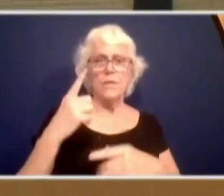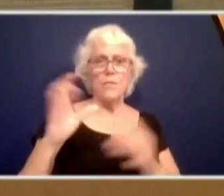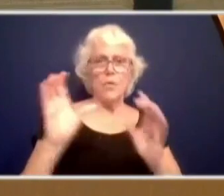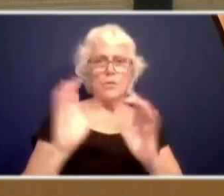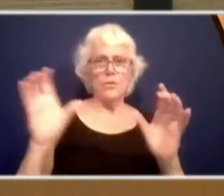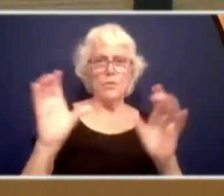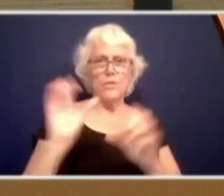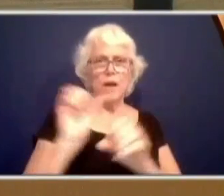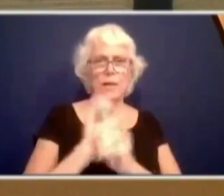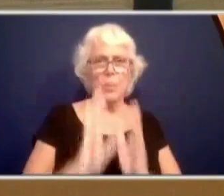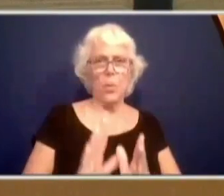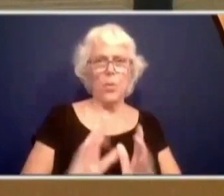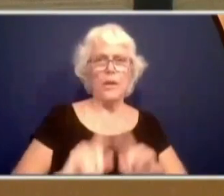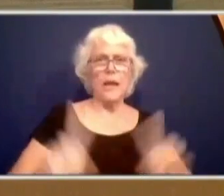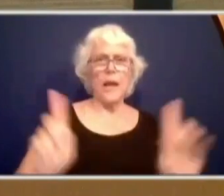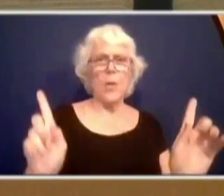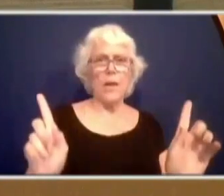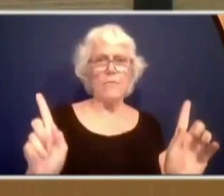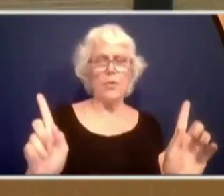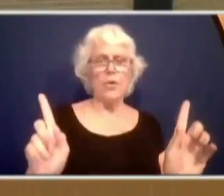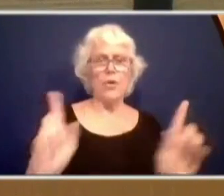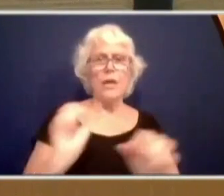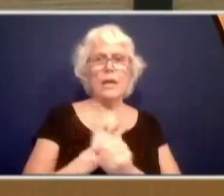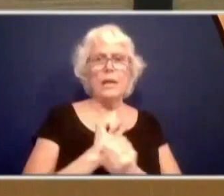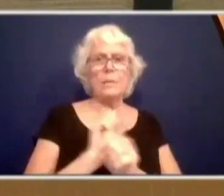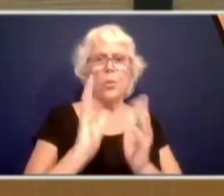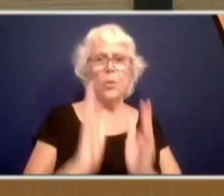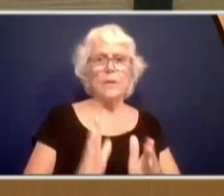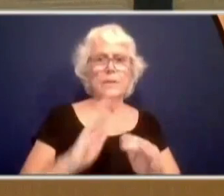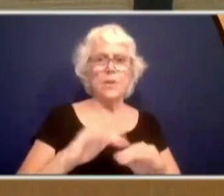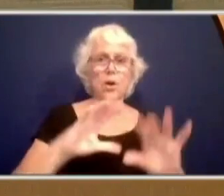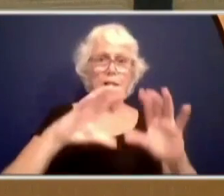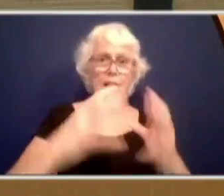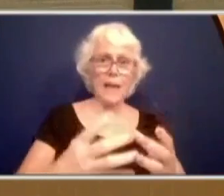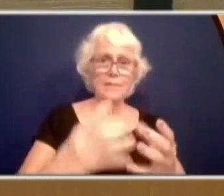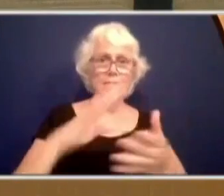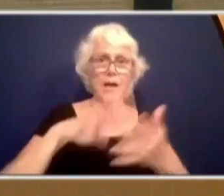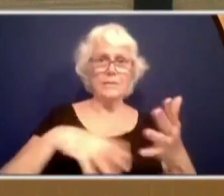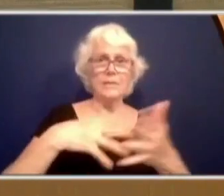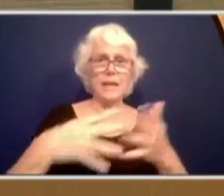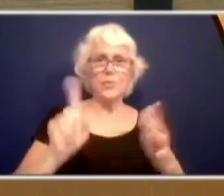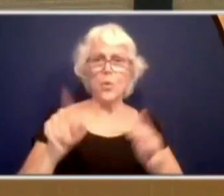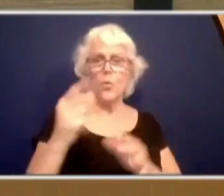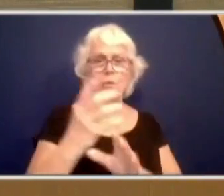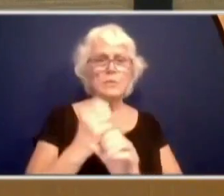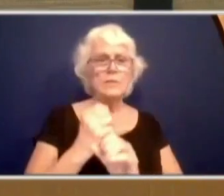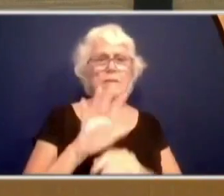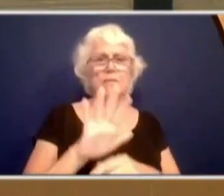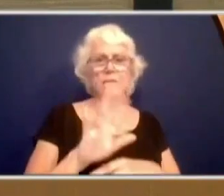However, employees on a classified schedule only received a 52% increase.